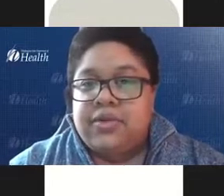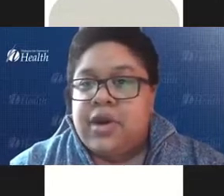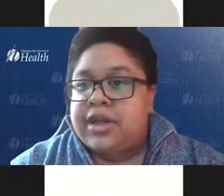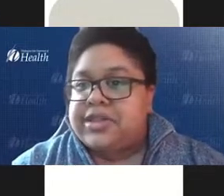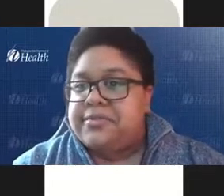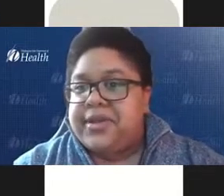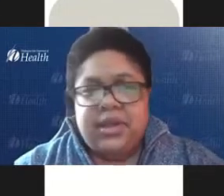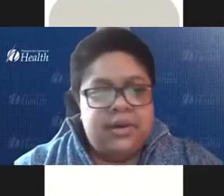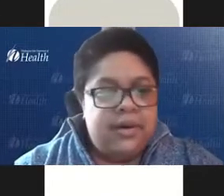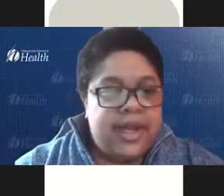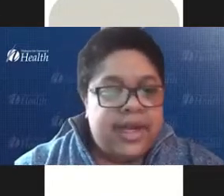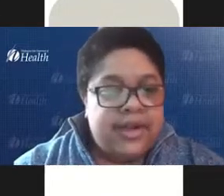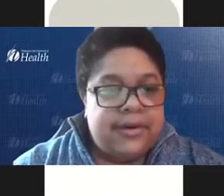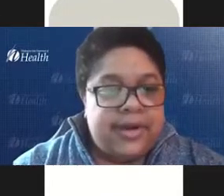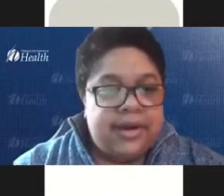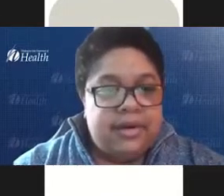Ross, we can go ahead and go down.